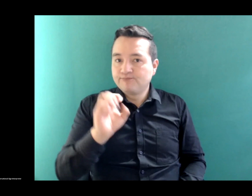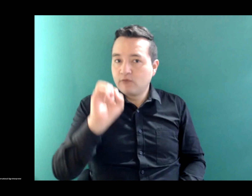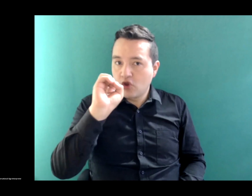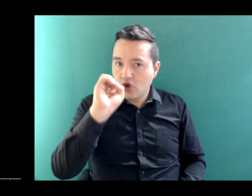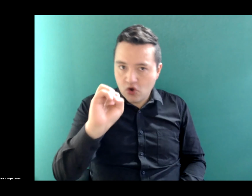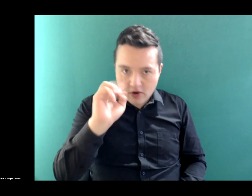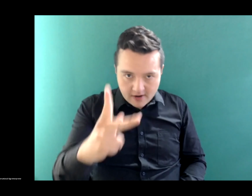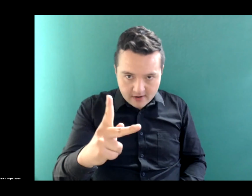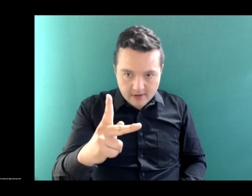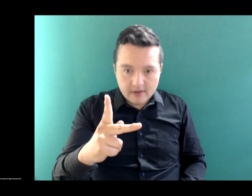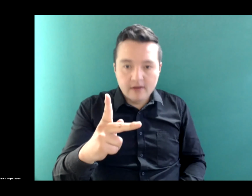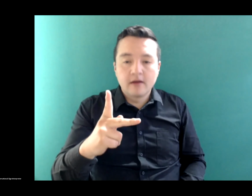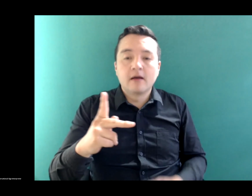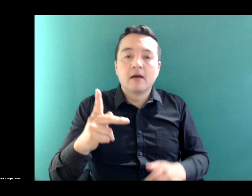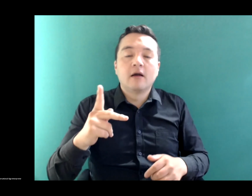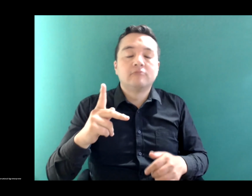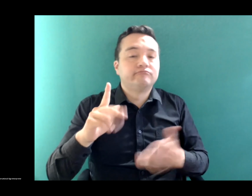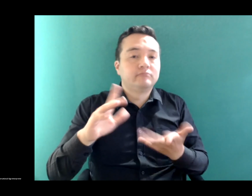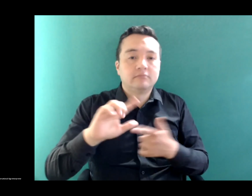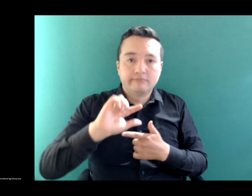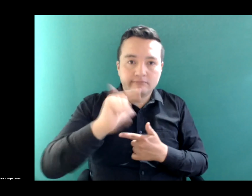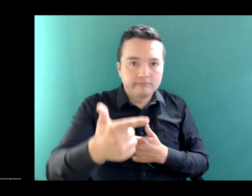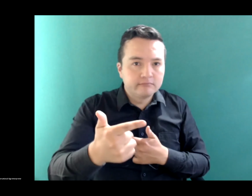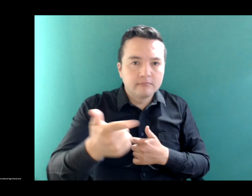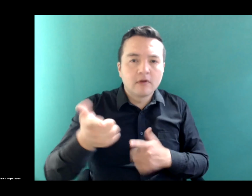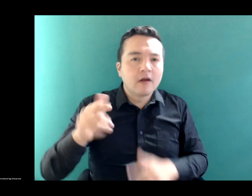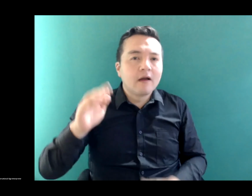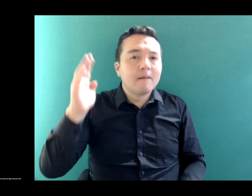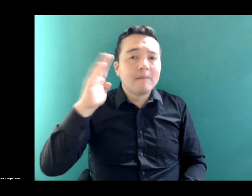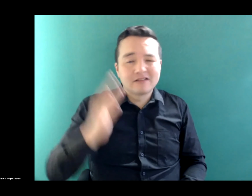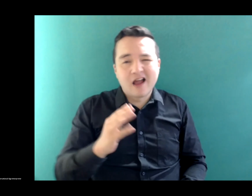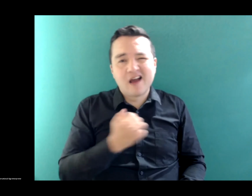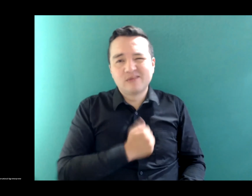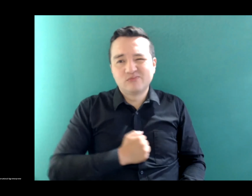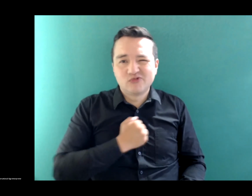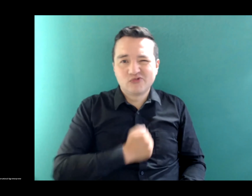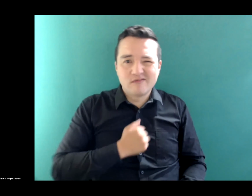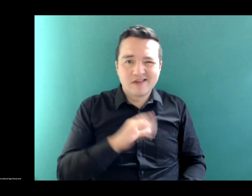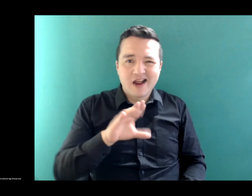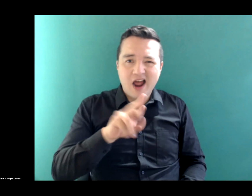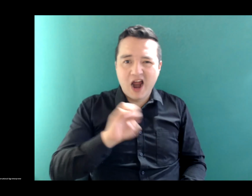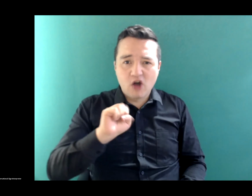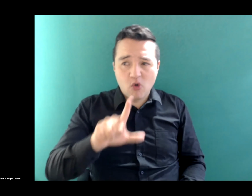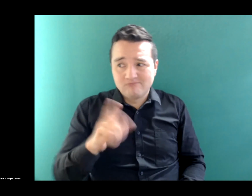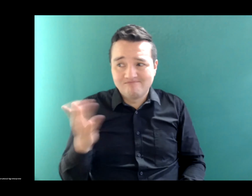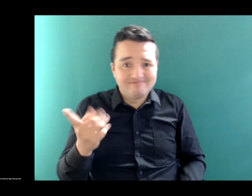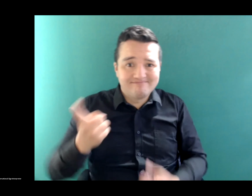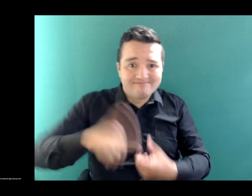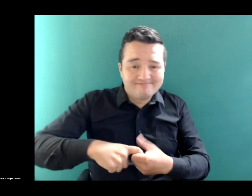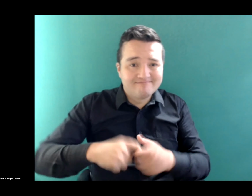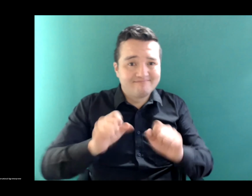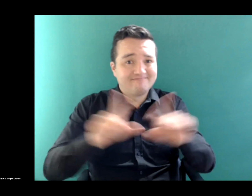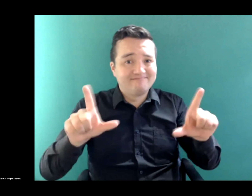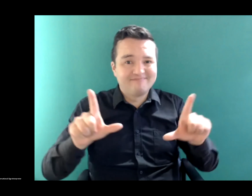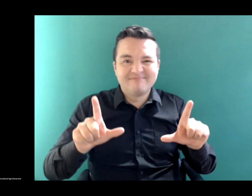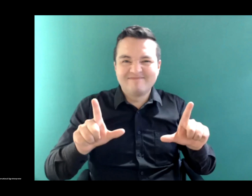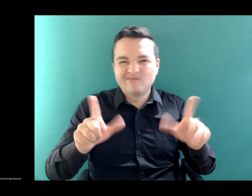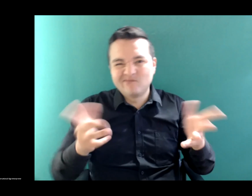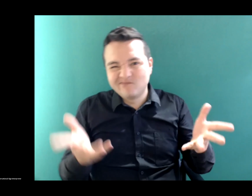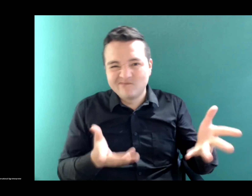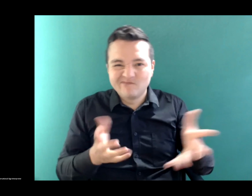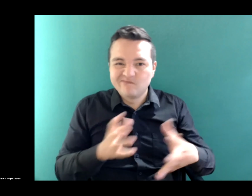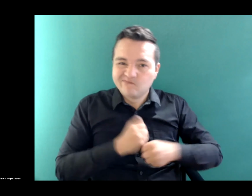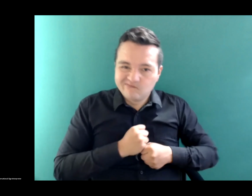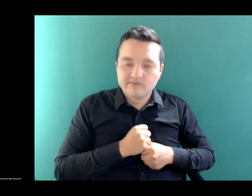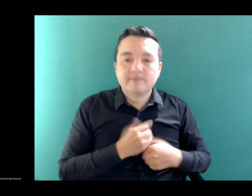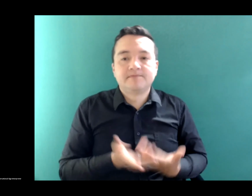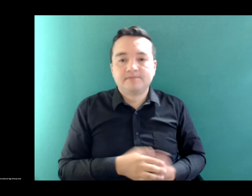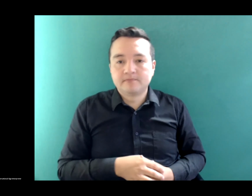SPEAKER: